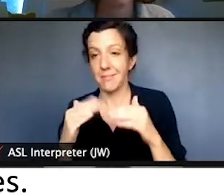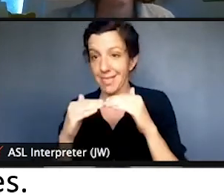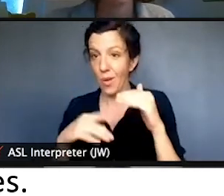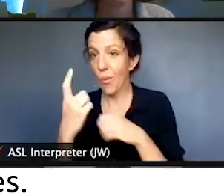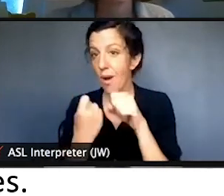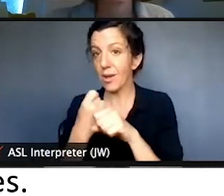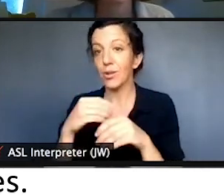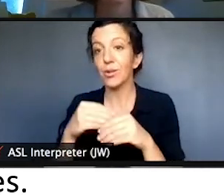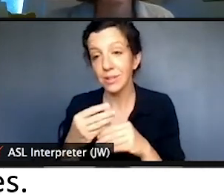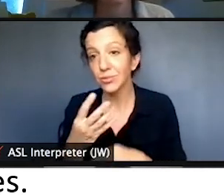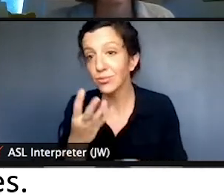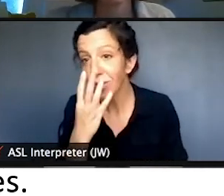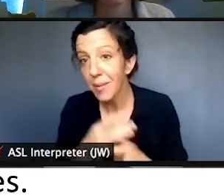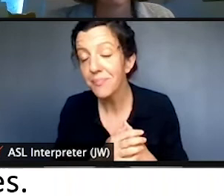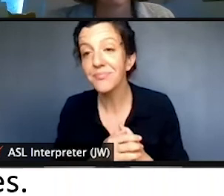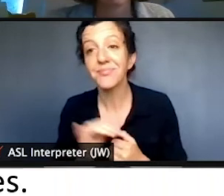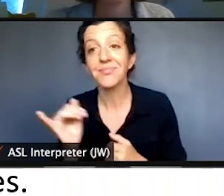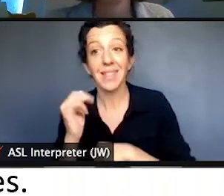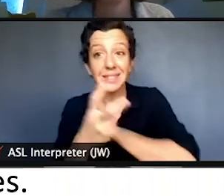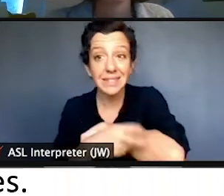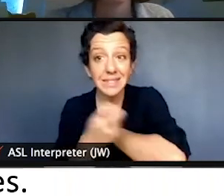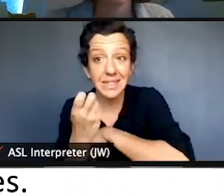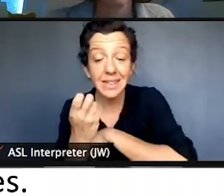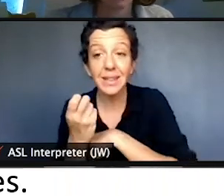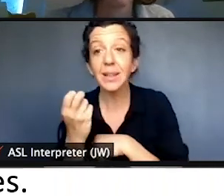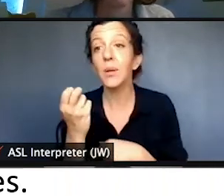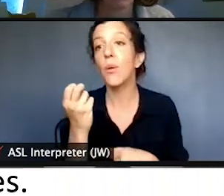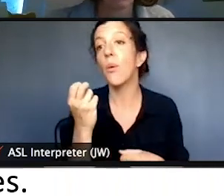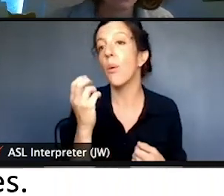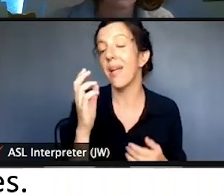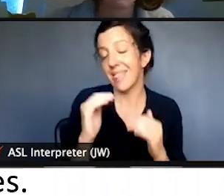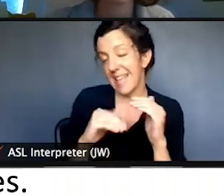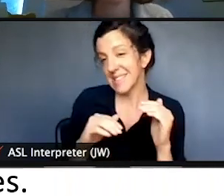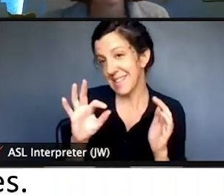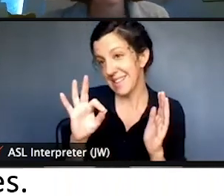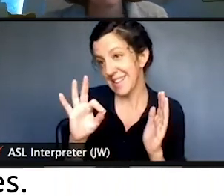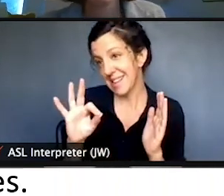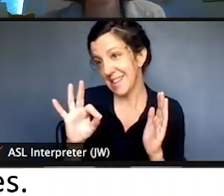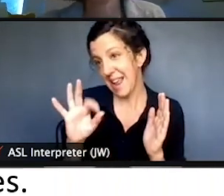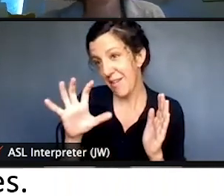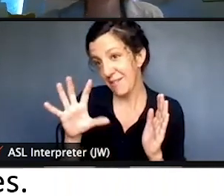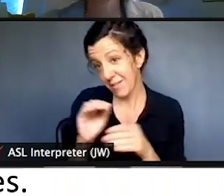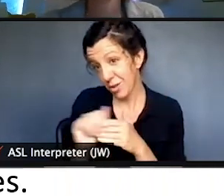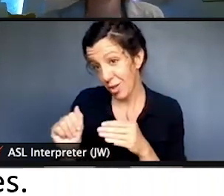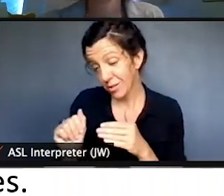people who shoplift property worth less than $950 that is not for sale, such as a cash register,